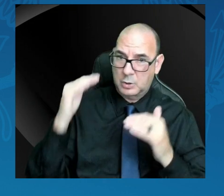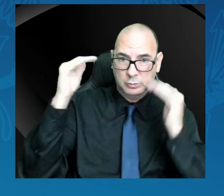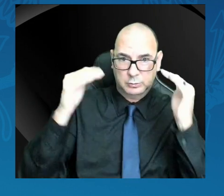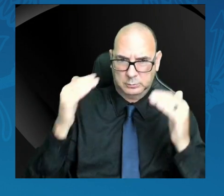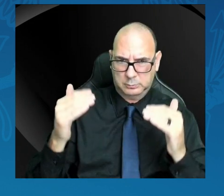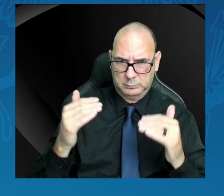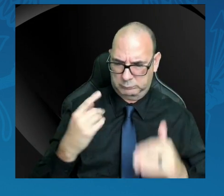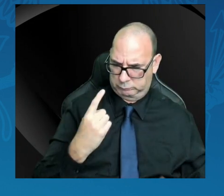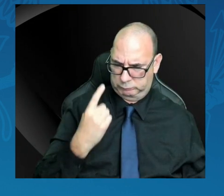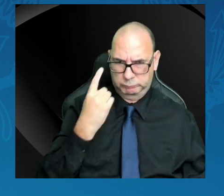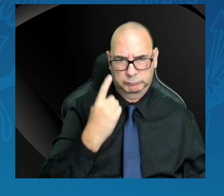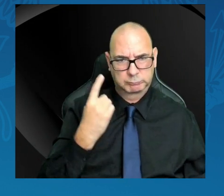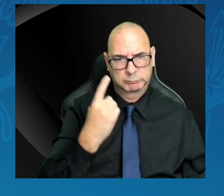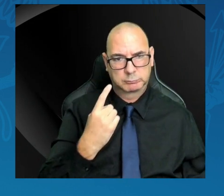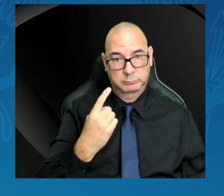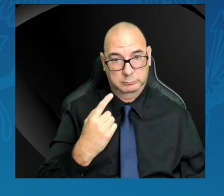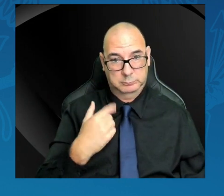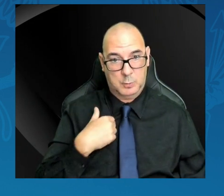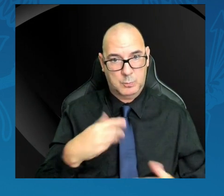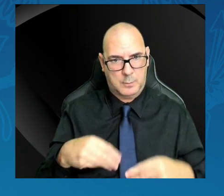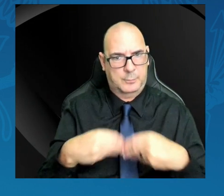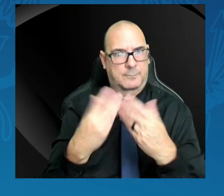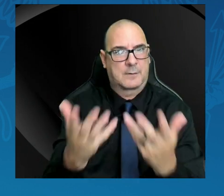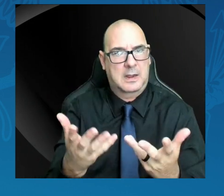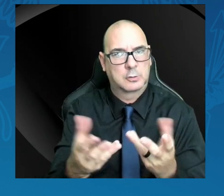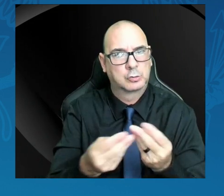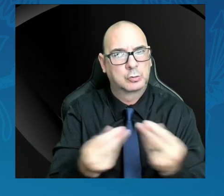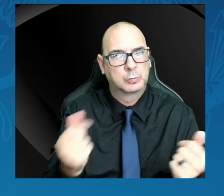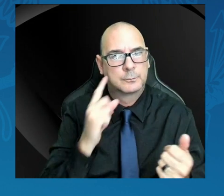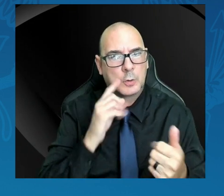and the priorities into allowing our children to thrive.